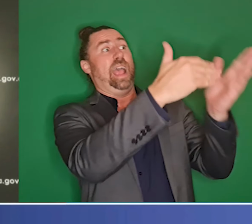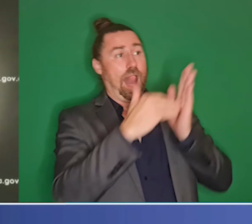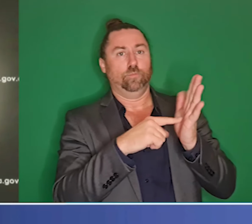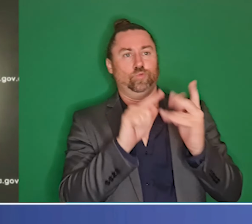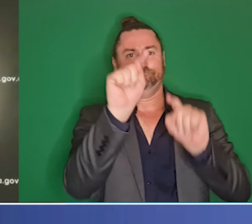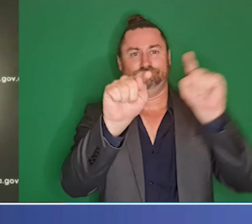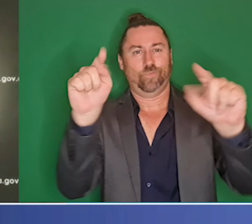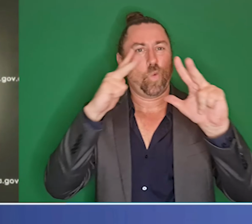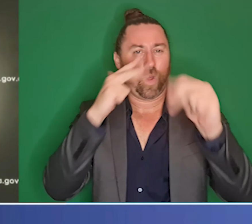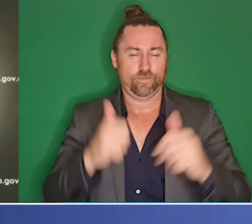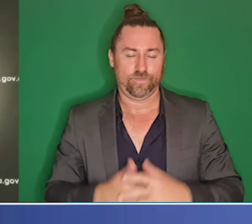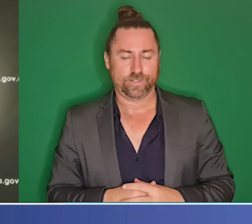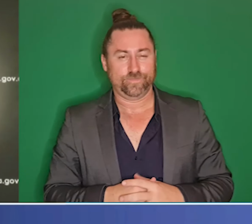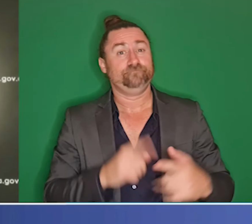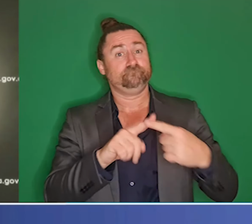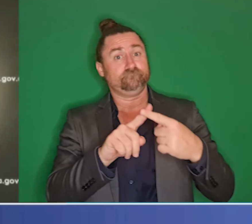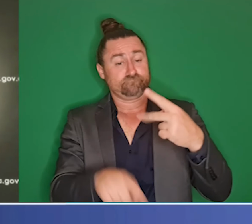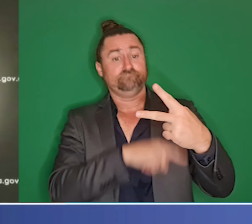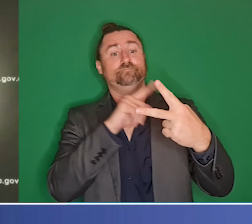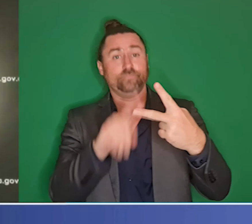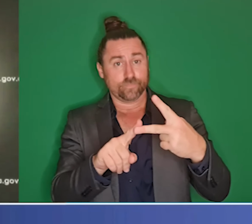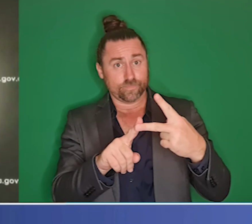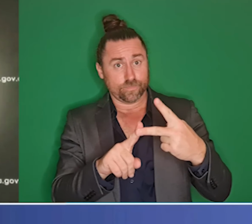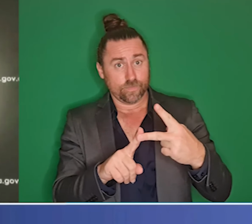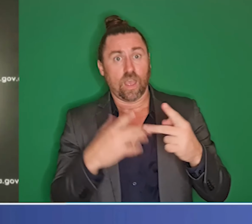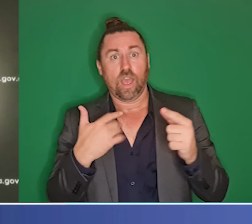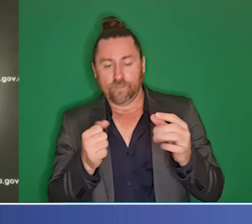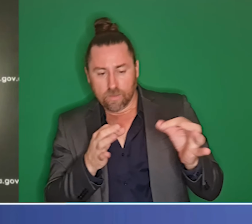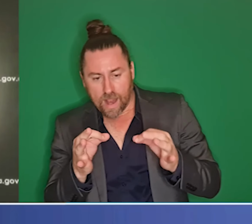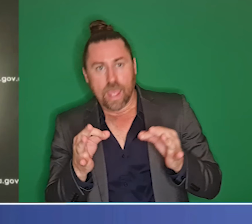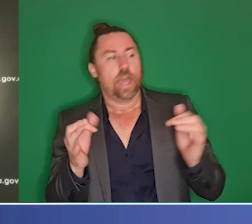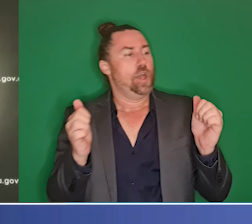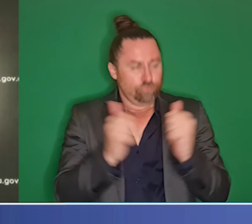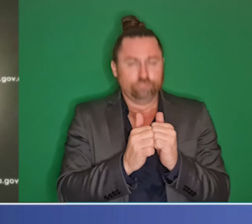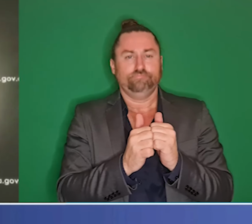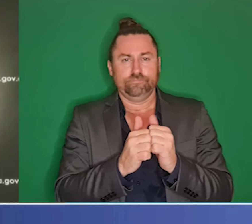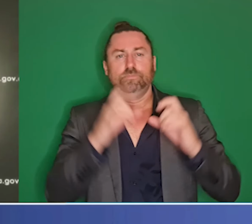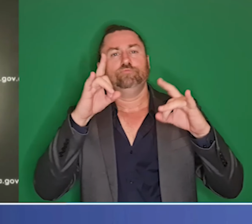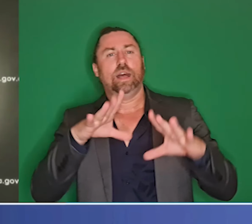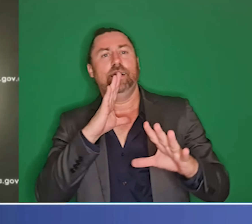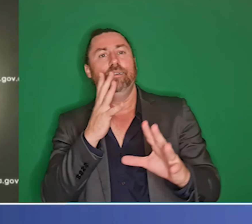The second thing that we are doing is that the Australian government,